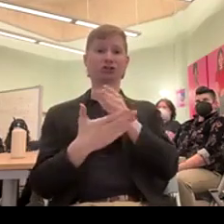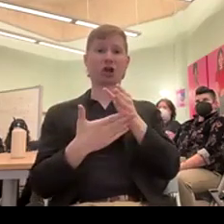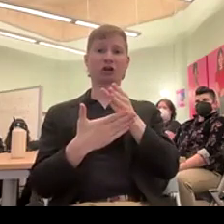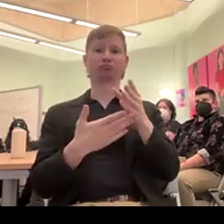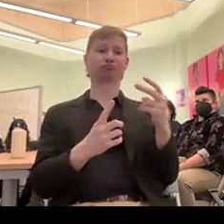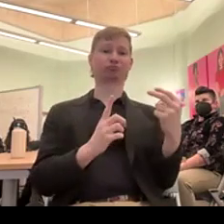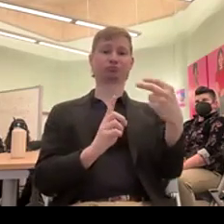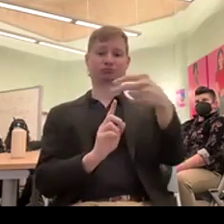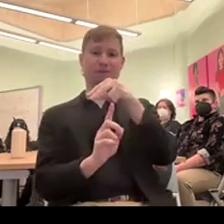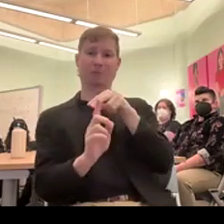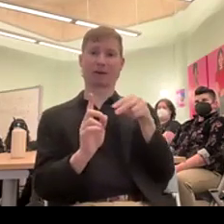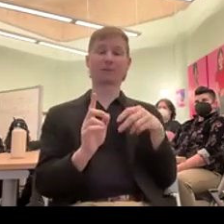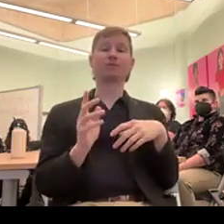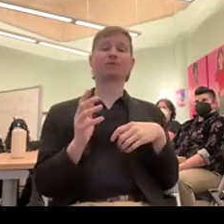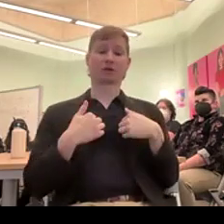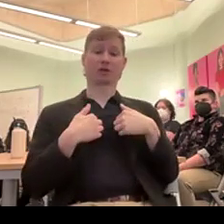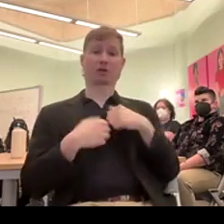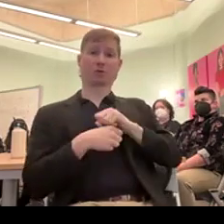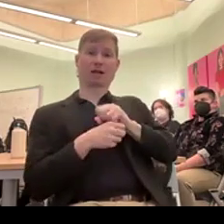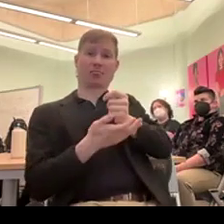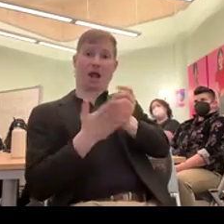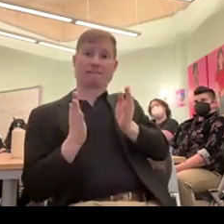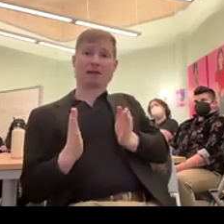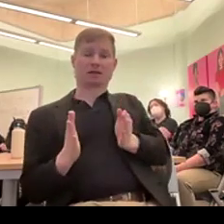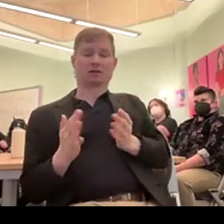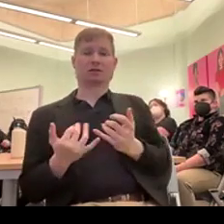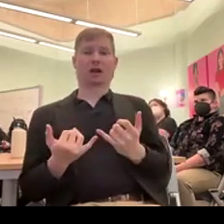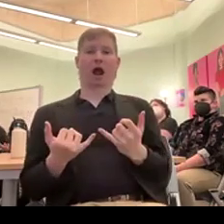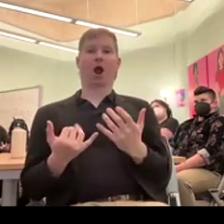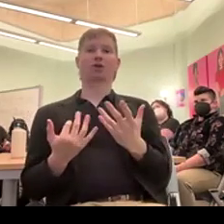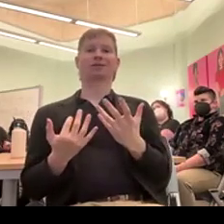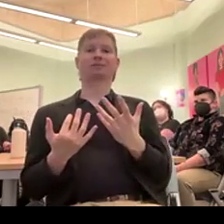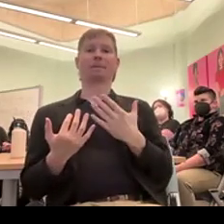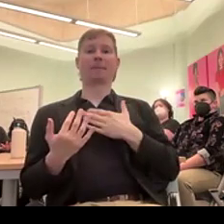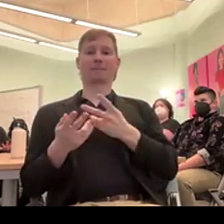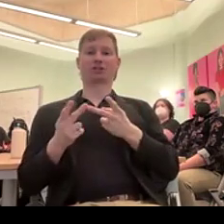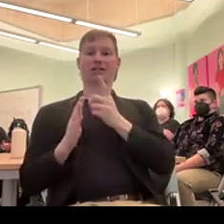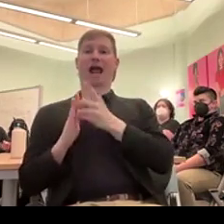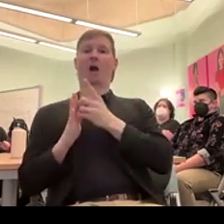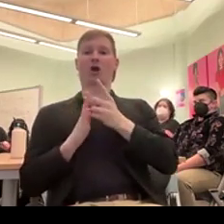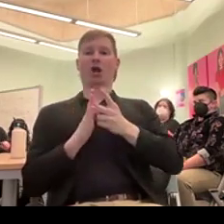which I think is great to hear from multiple perspectives. Working as a therapist, I currently